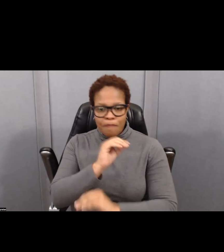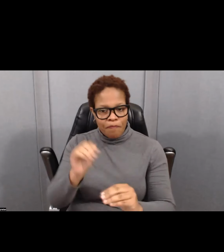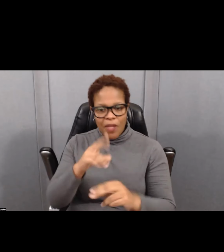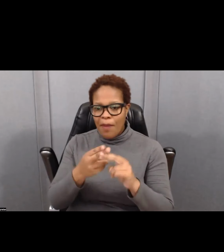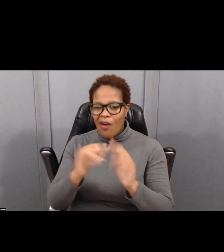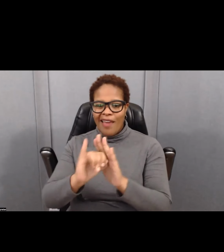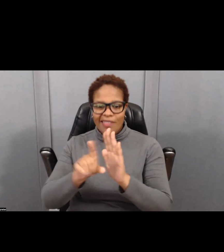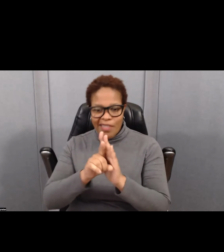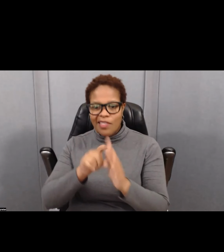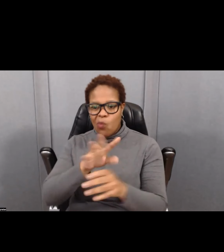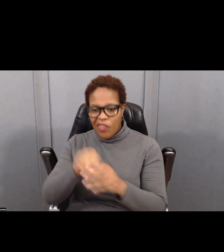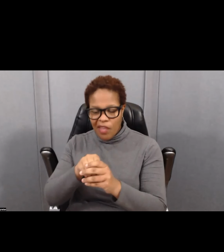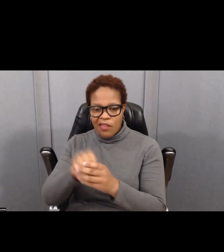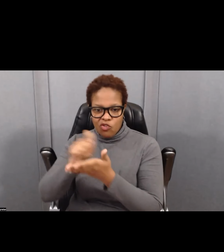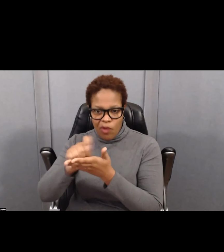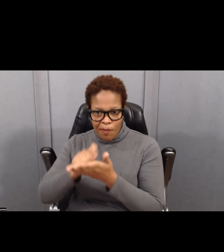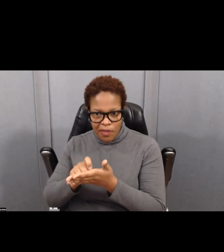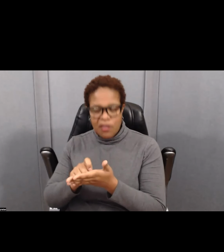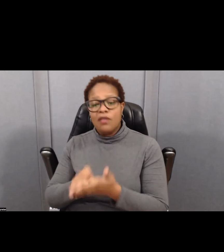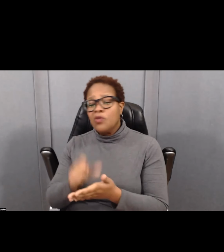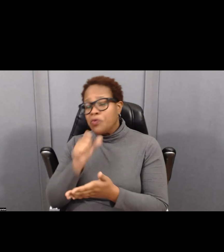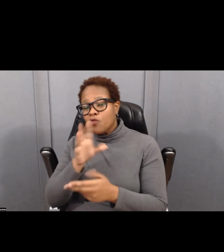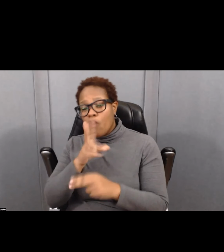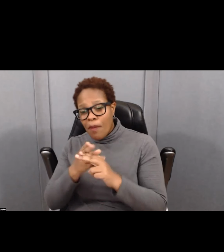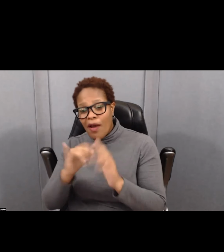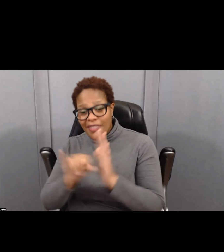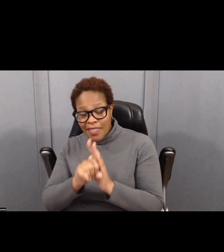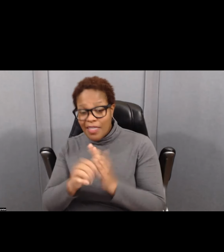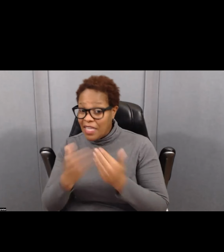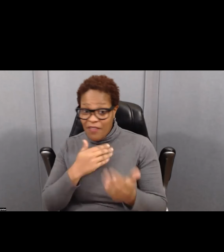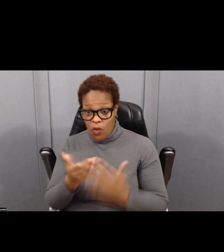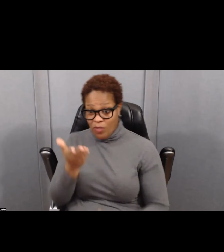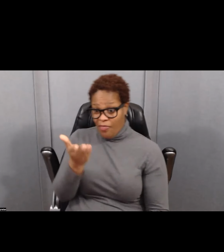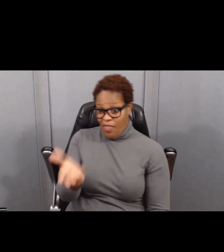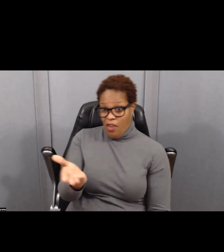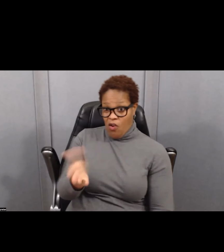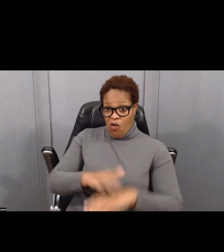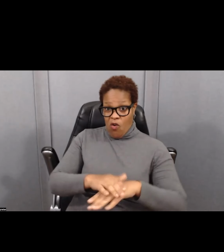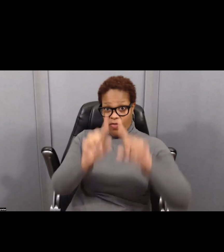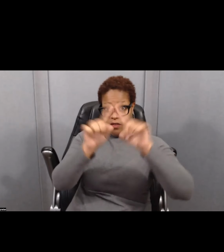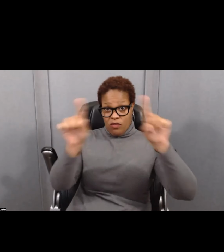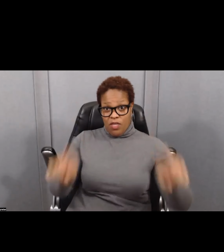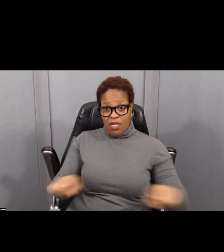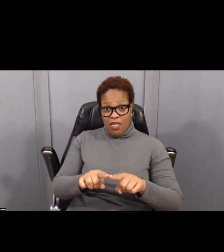So don't talk about identity even if it's on screen. So what's happening there? You are erasing people on screen,